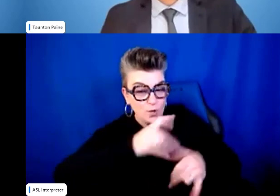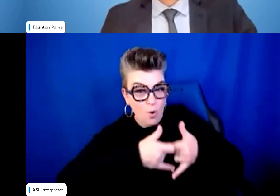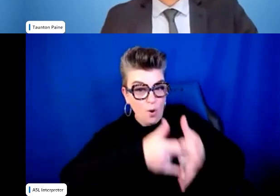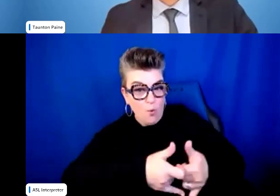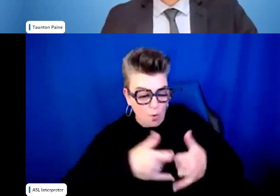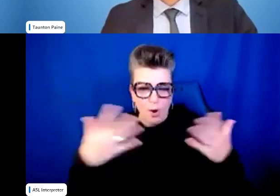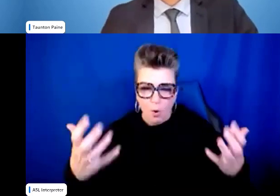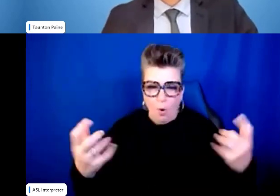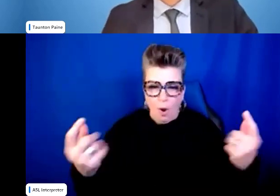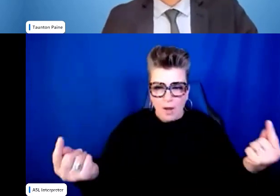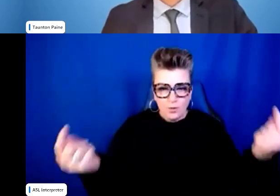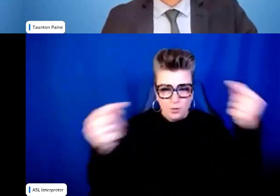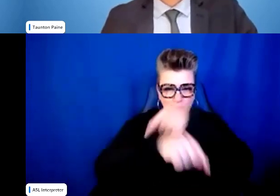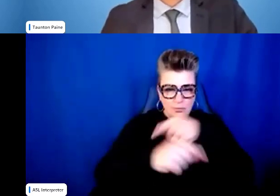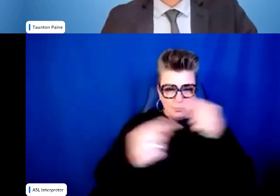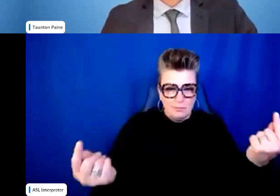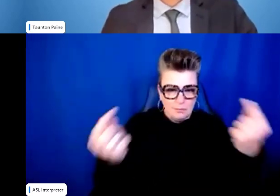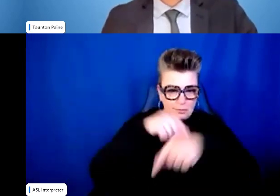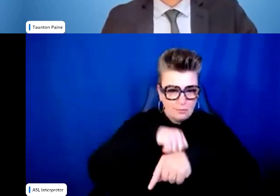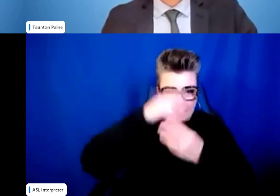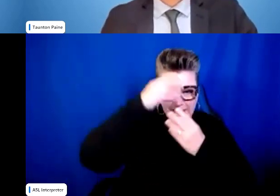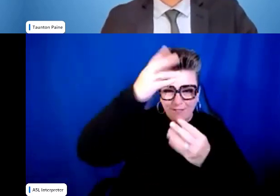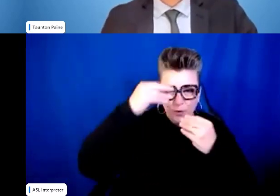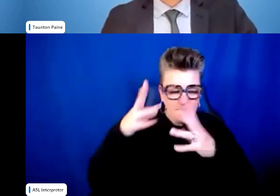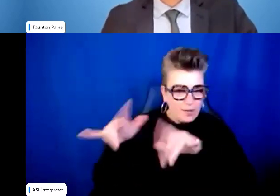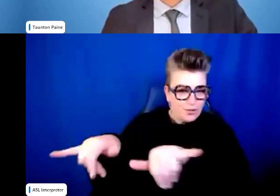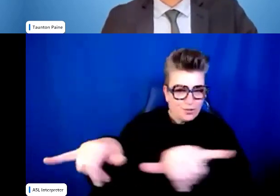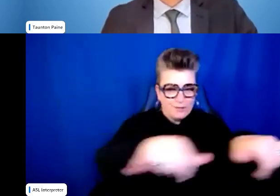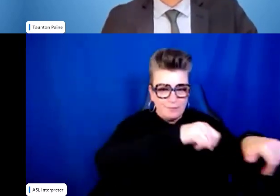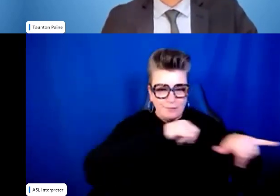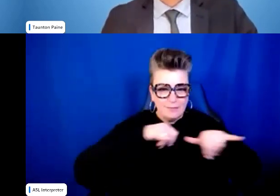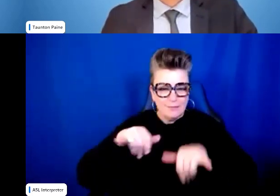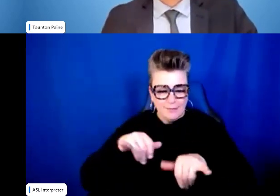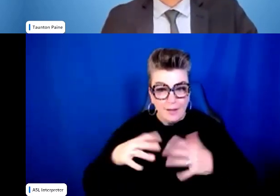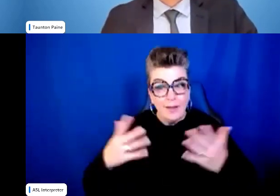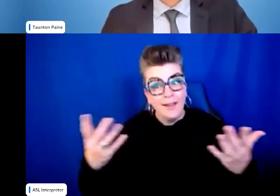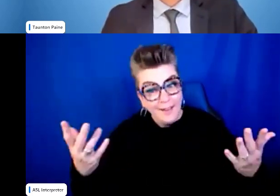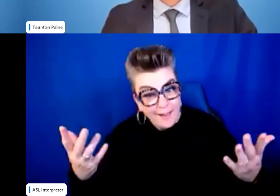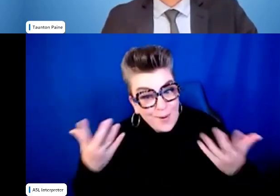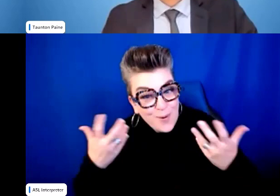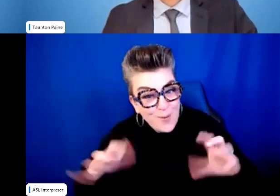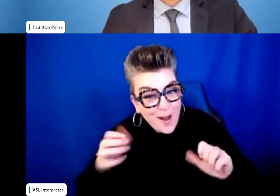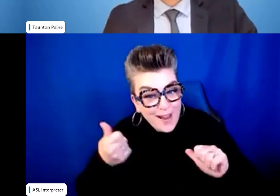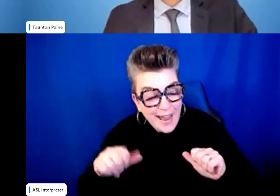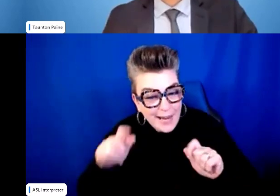So ideally, there'll be perhaps fewer surprises at the end, because you know how things should go.